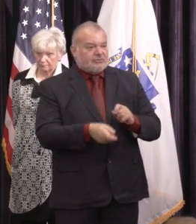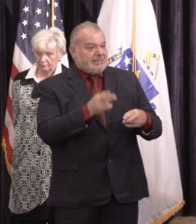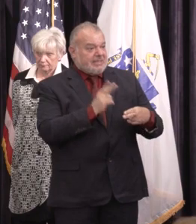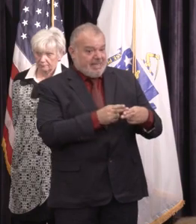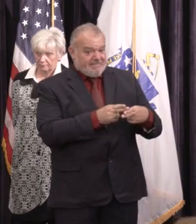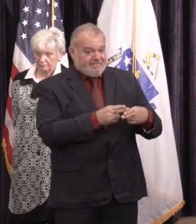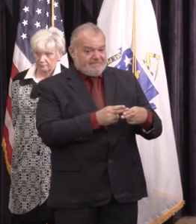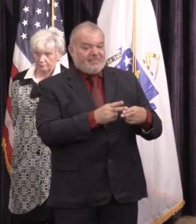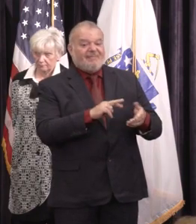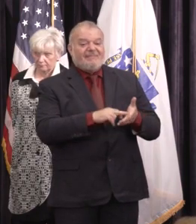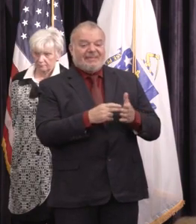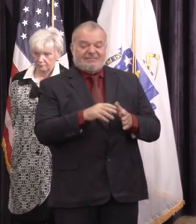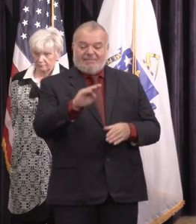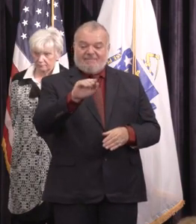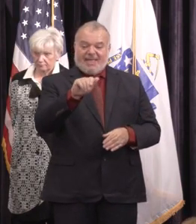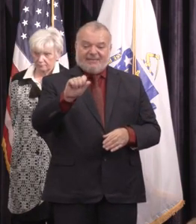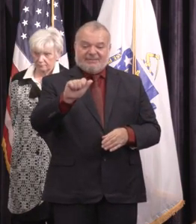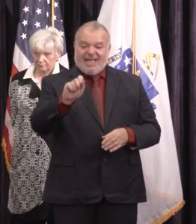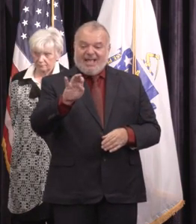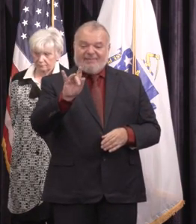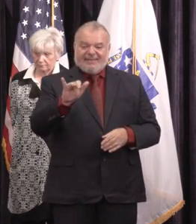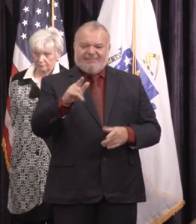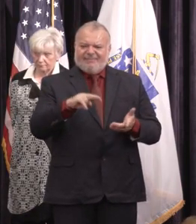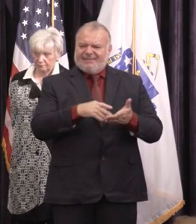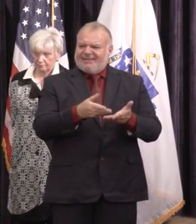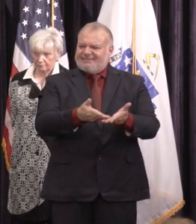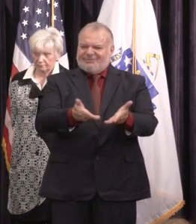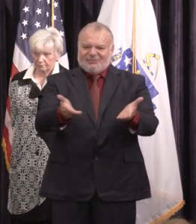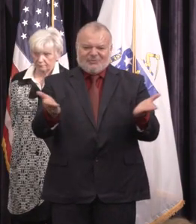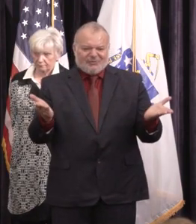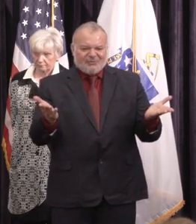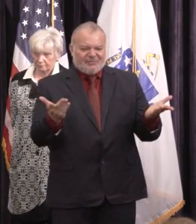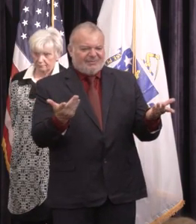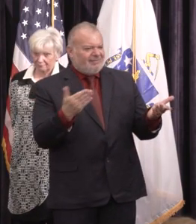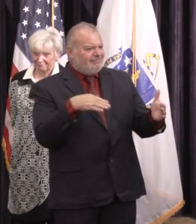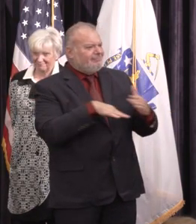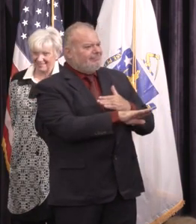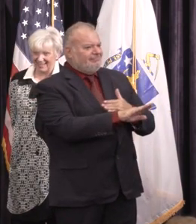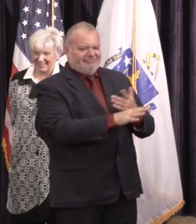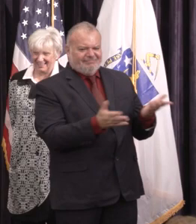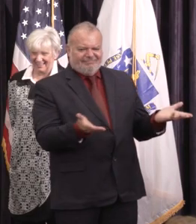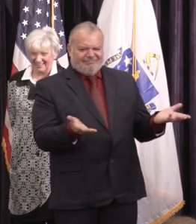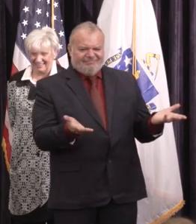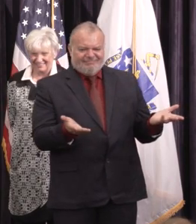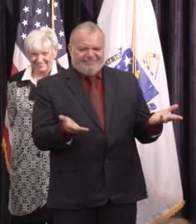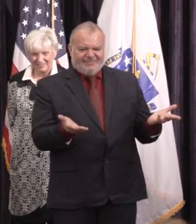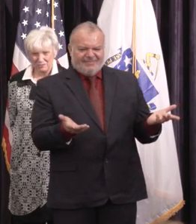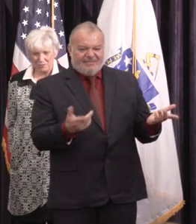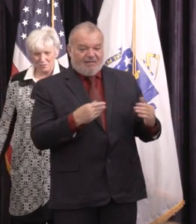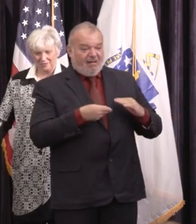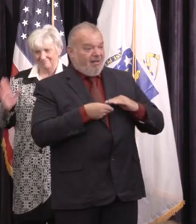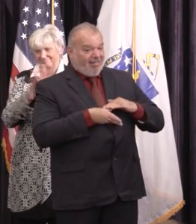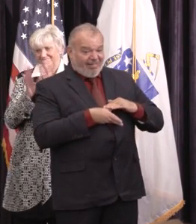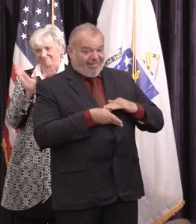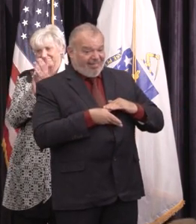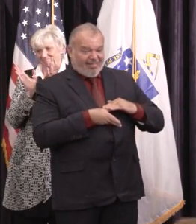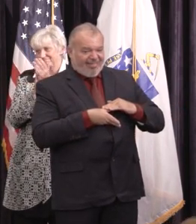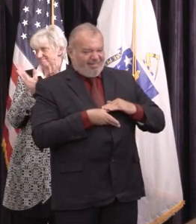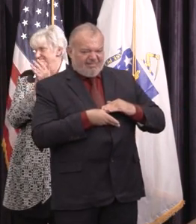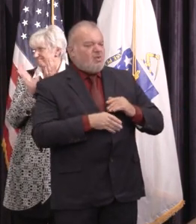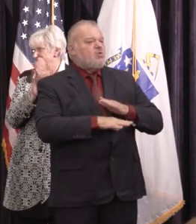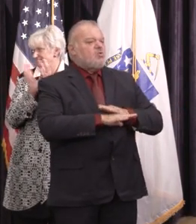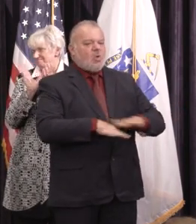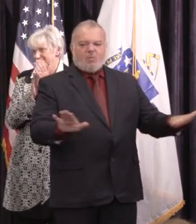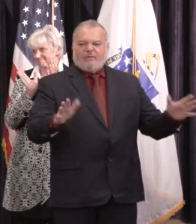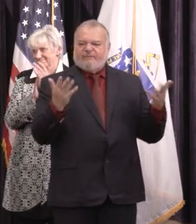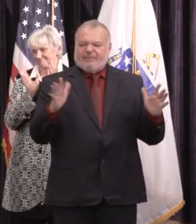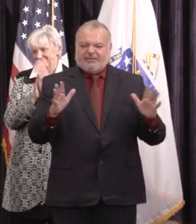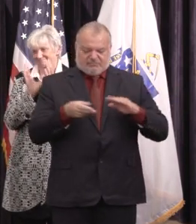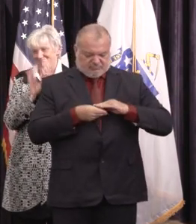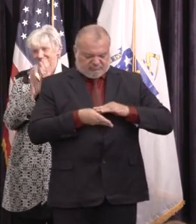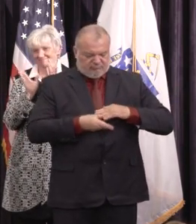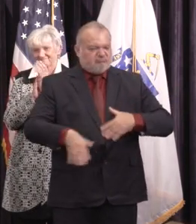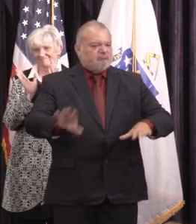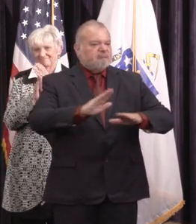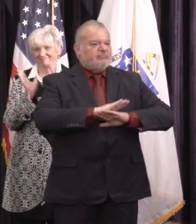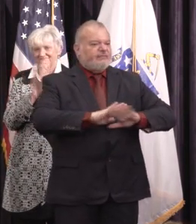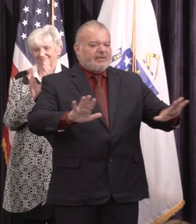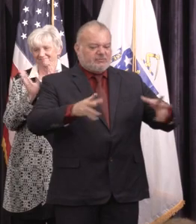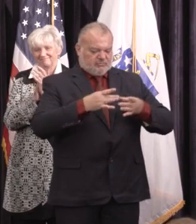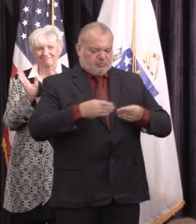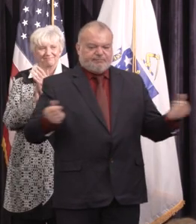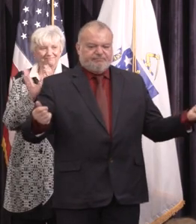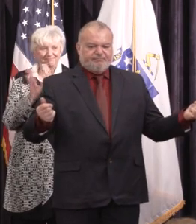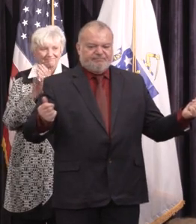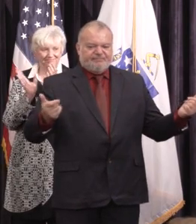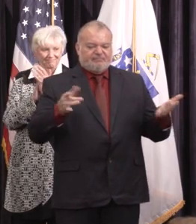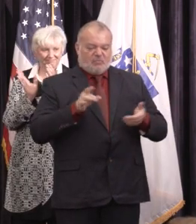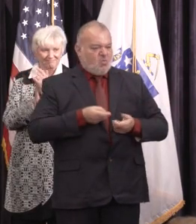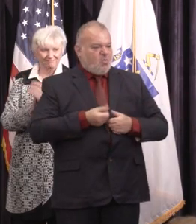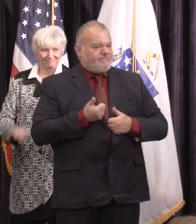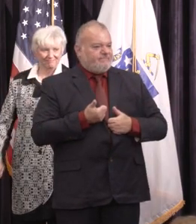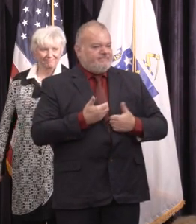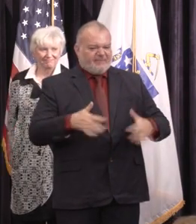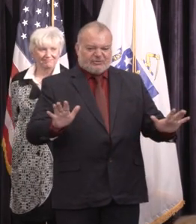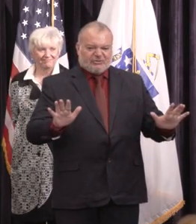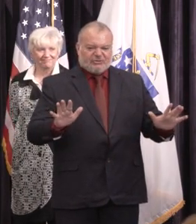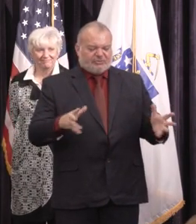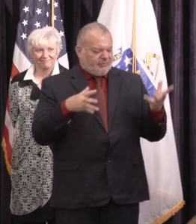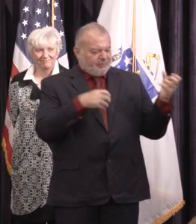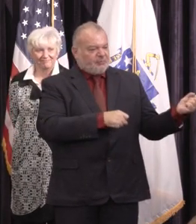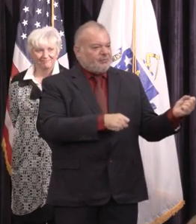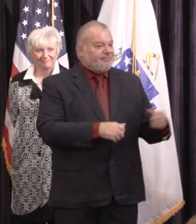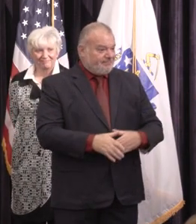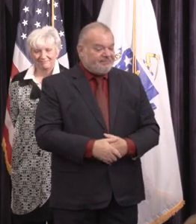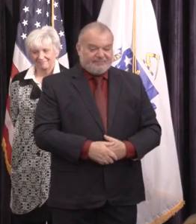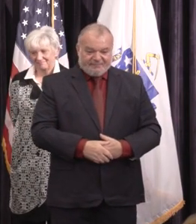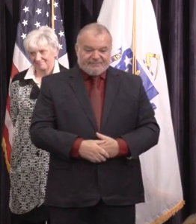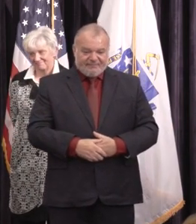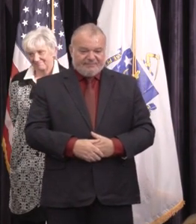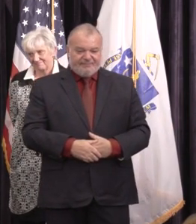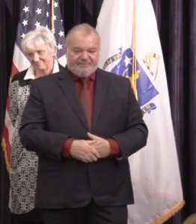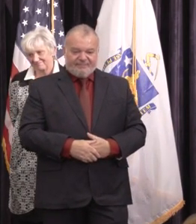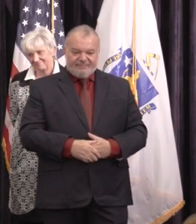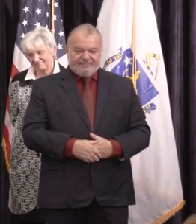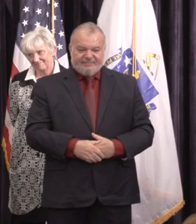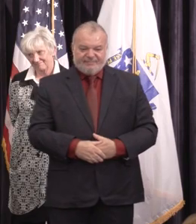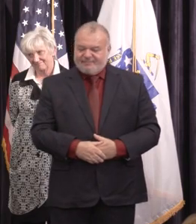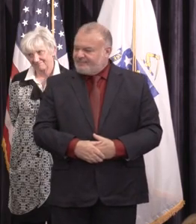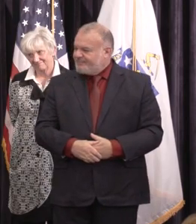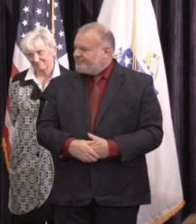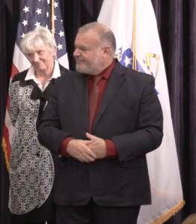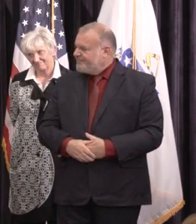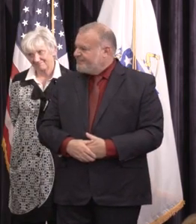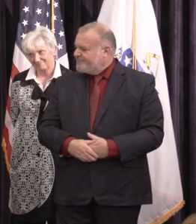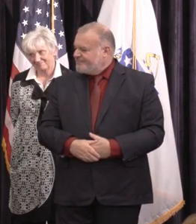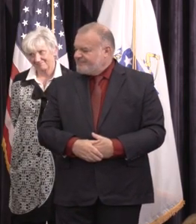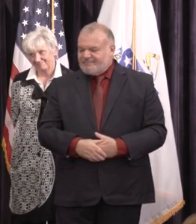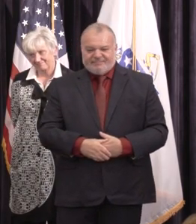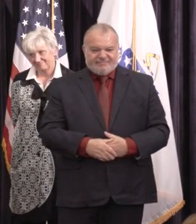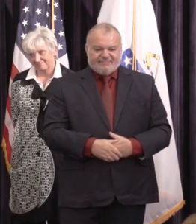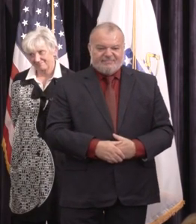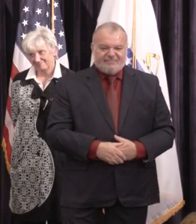through, stigma can go kick rocks. . Delivering the experience of a bold brand is a